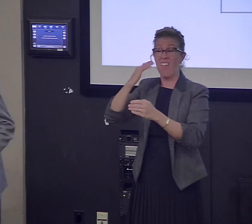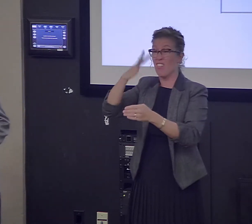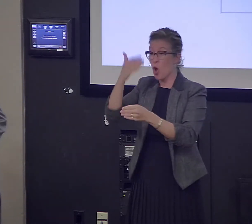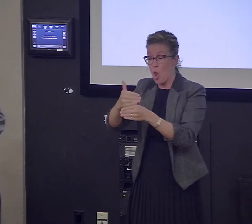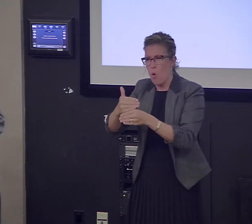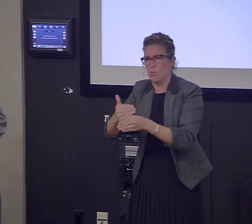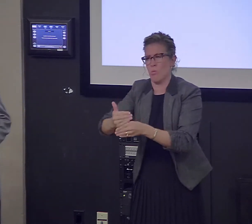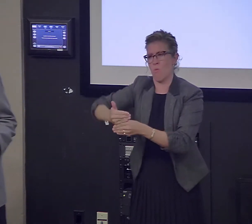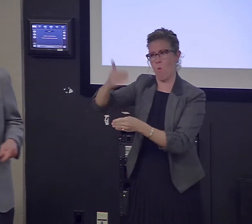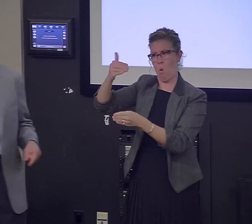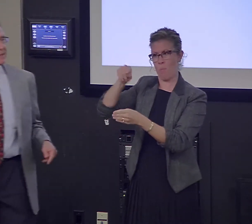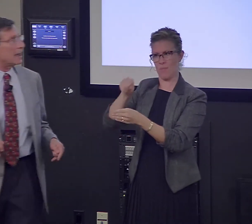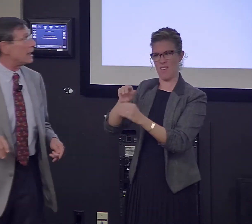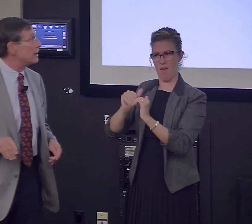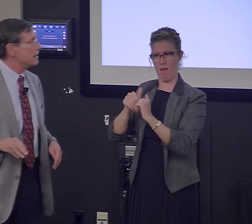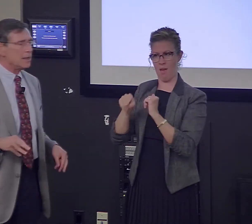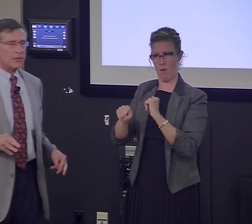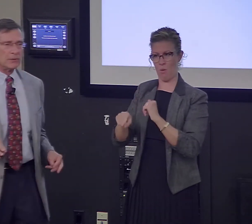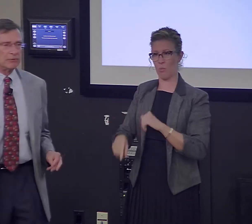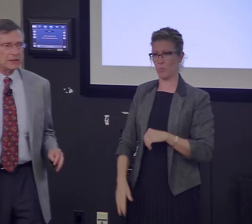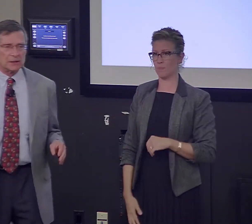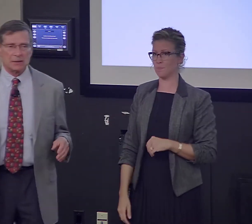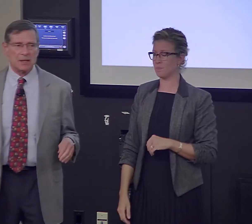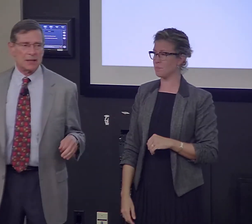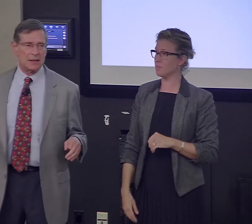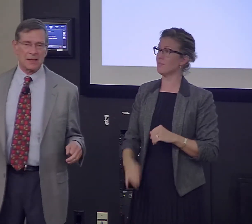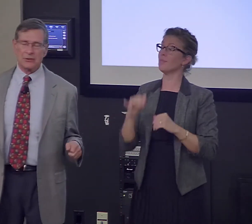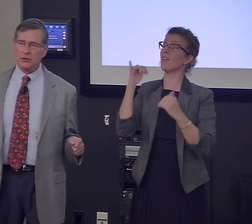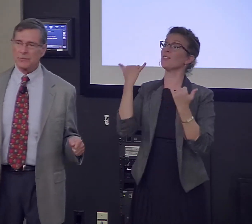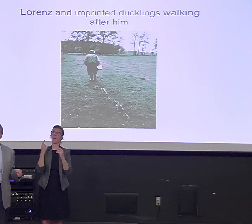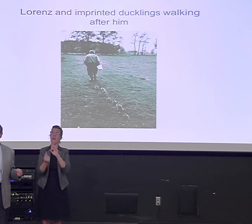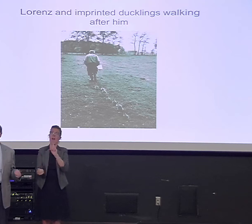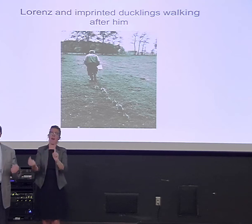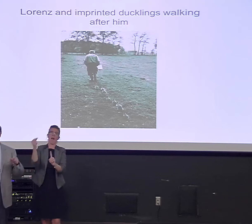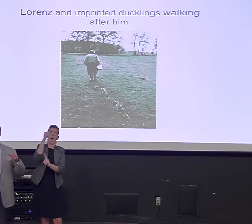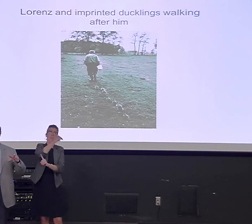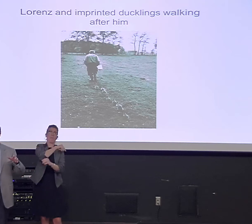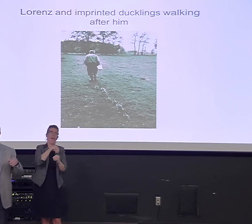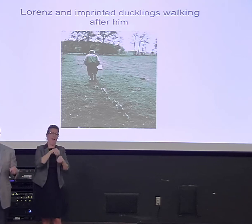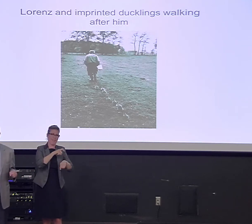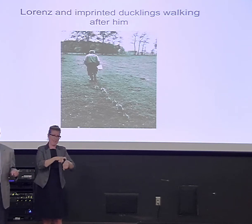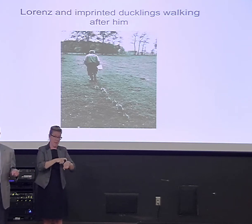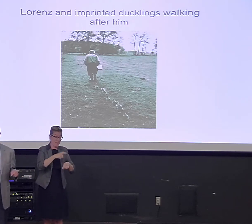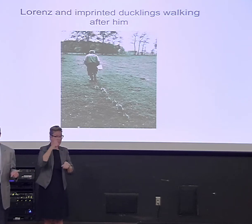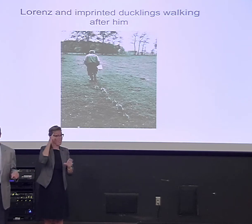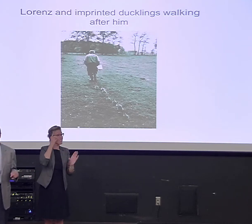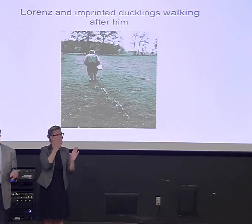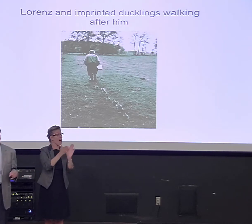So let's go back in time, the real, in terms of psychology the notion